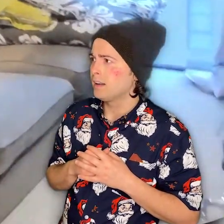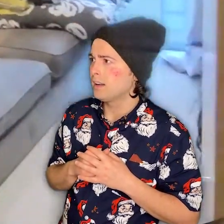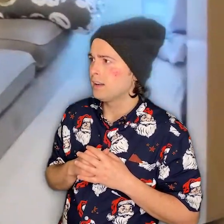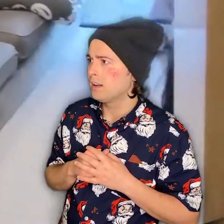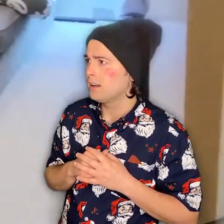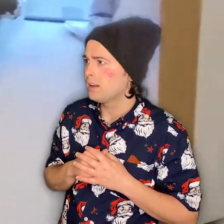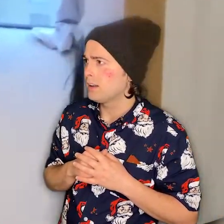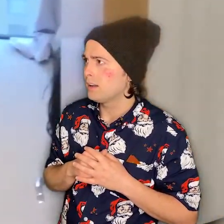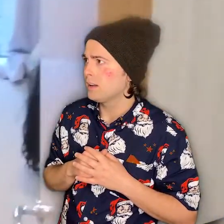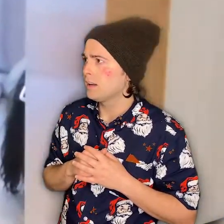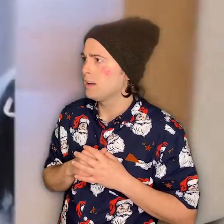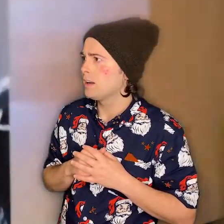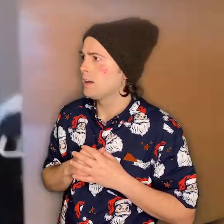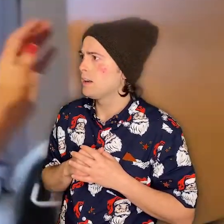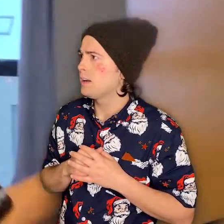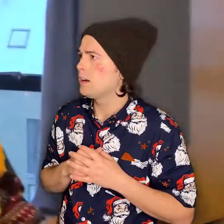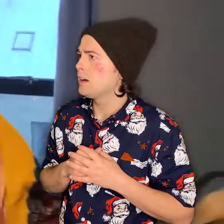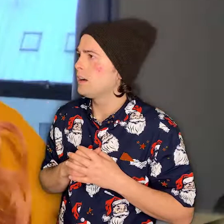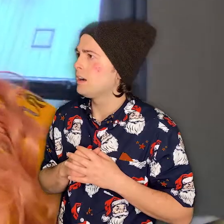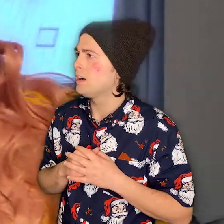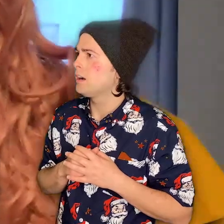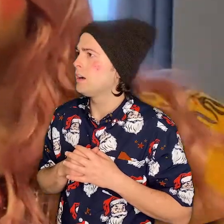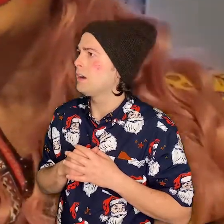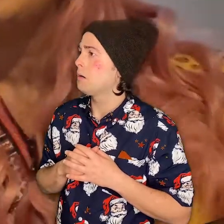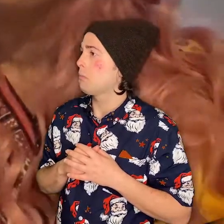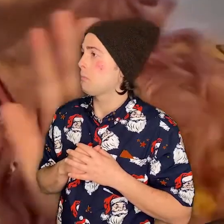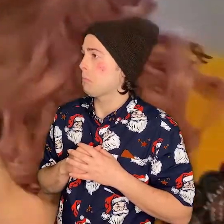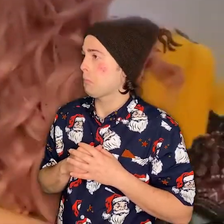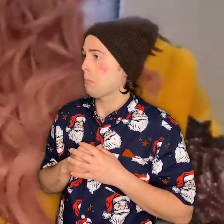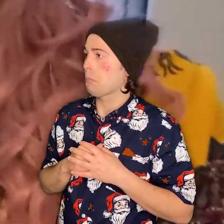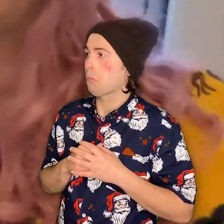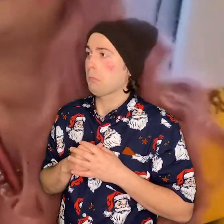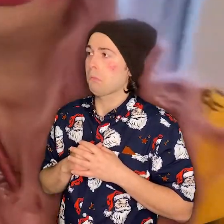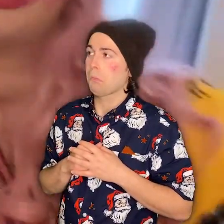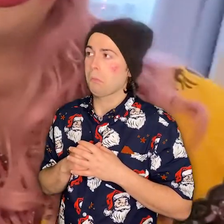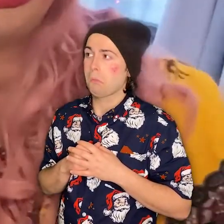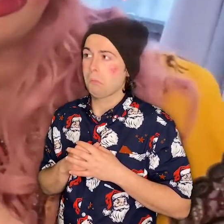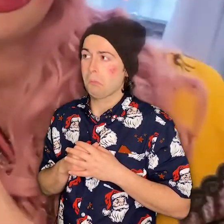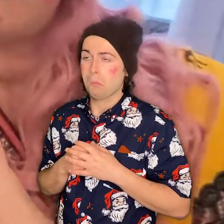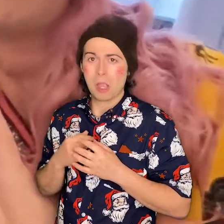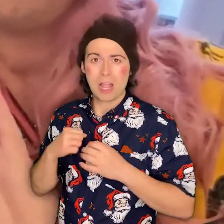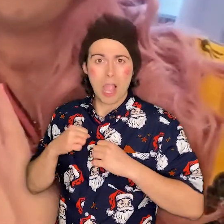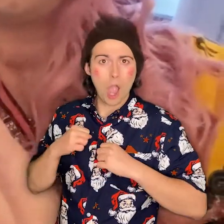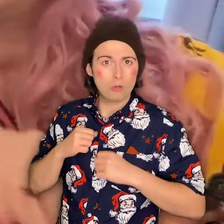I've not got a bed yet so I’m just sleeping on this couch, it’s dead comfy but.